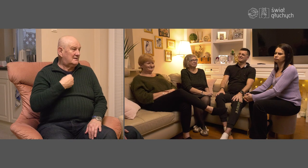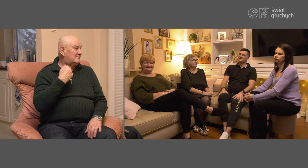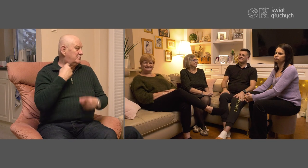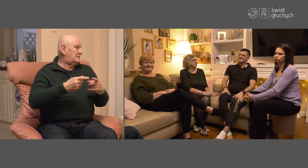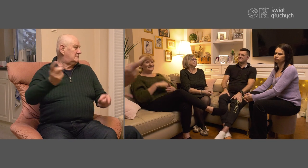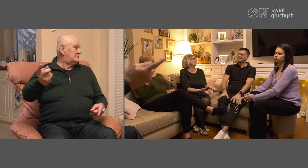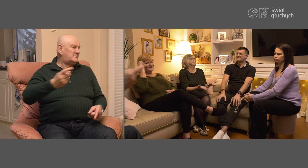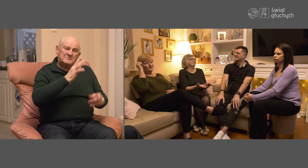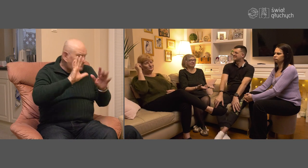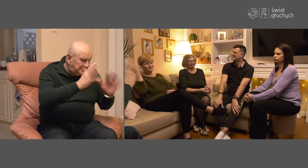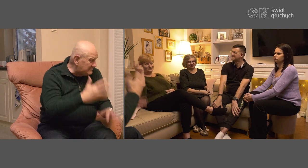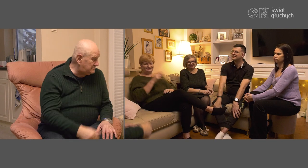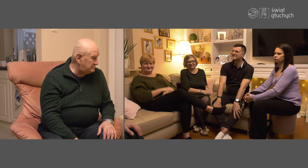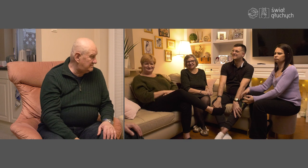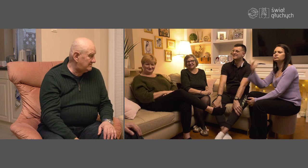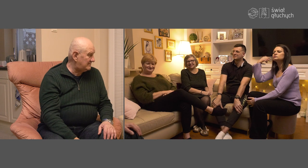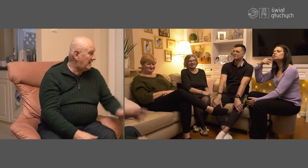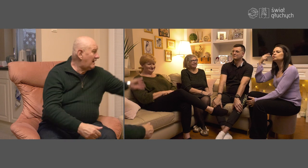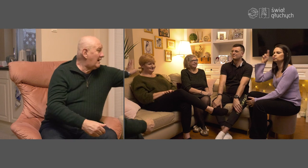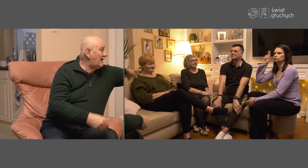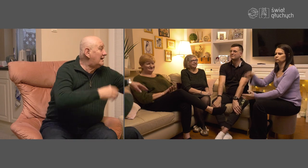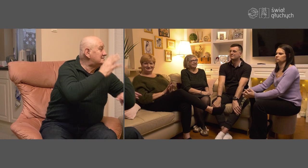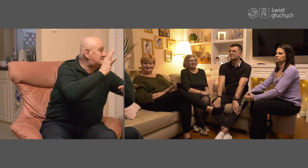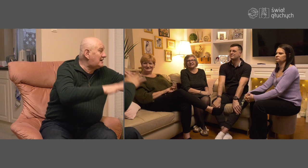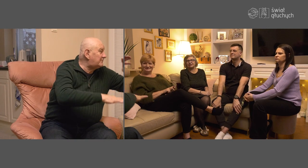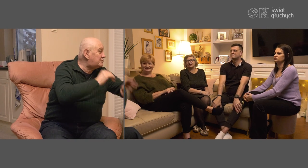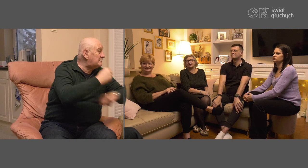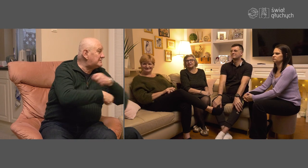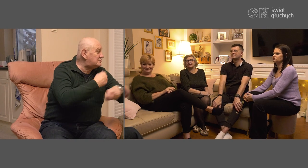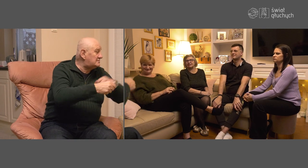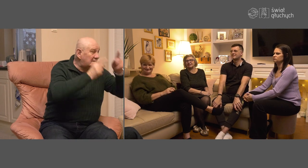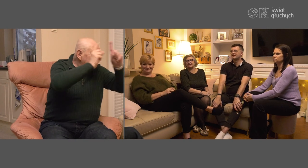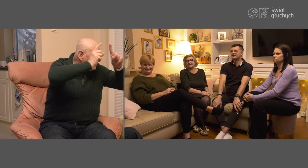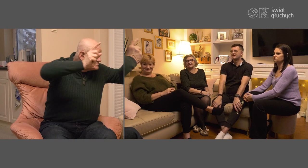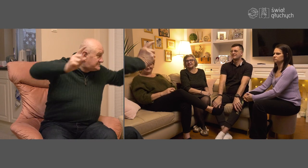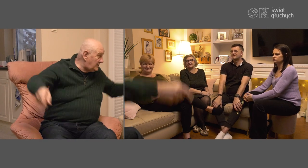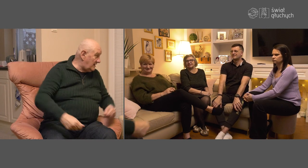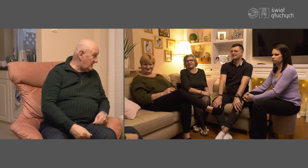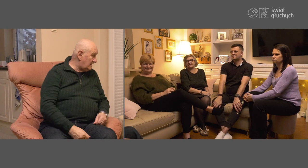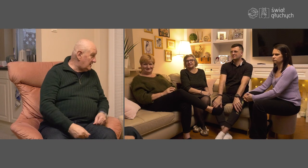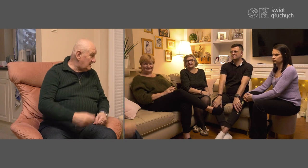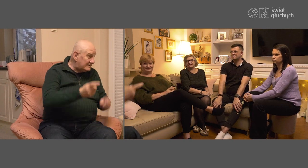My uncle. By profession he is... a teacher!